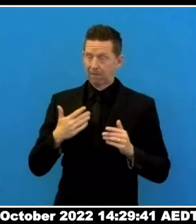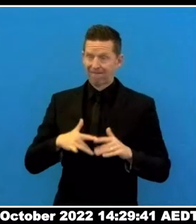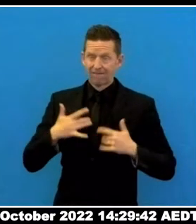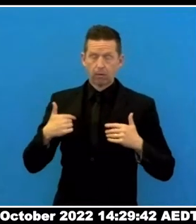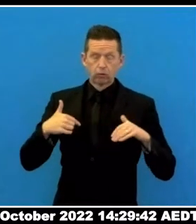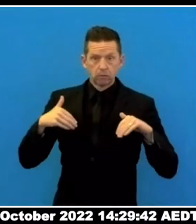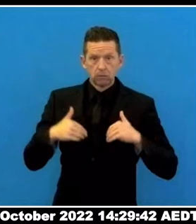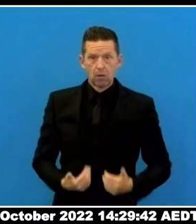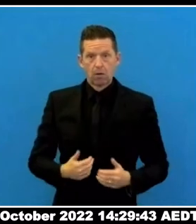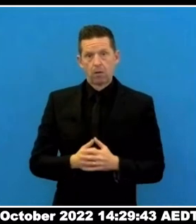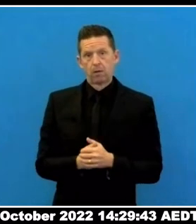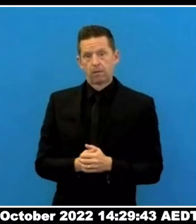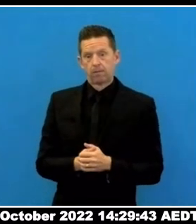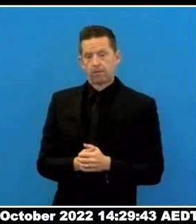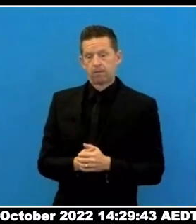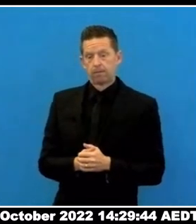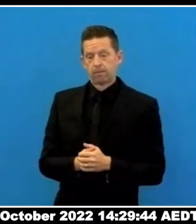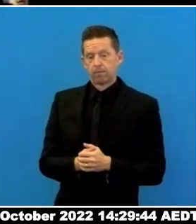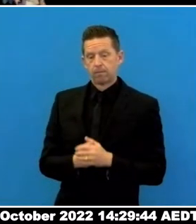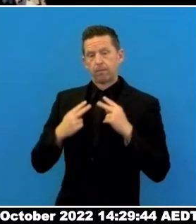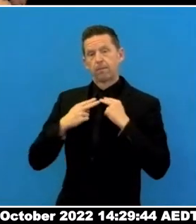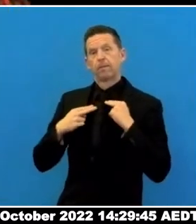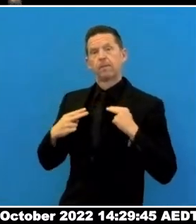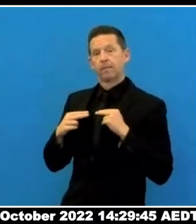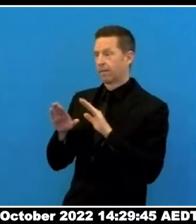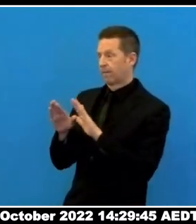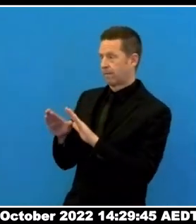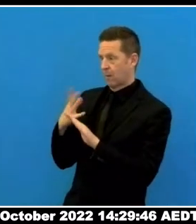I have told " Can I add something? Yes, of course.